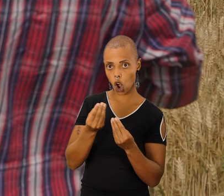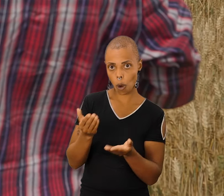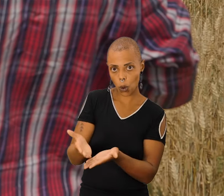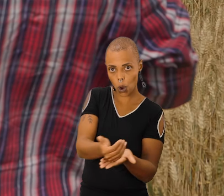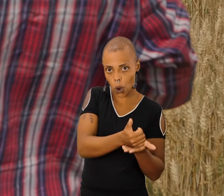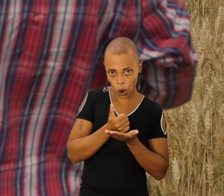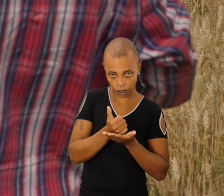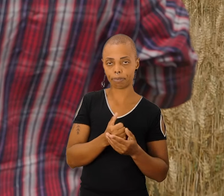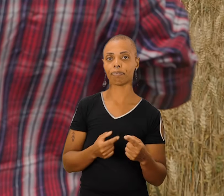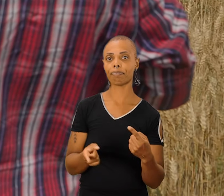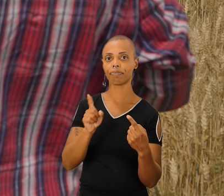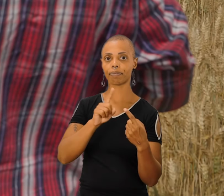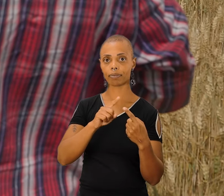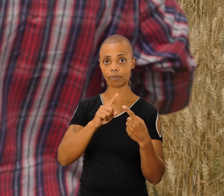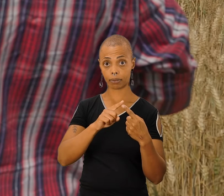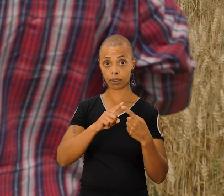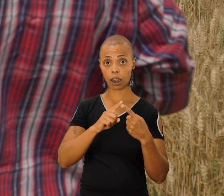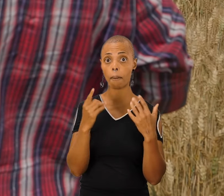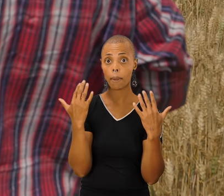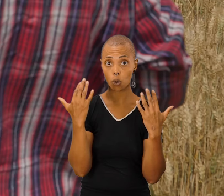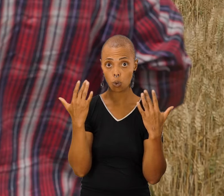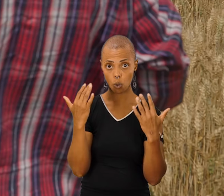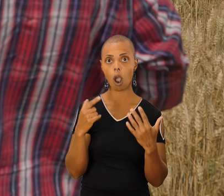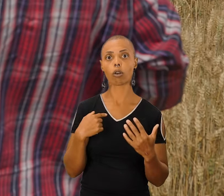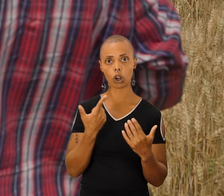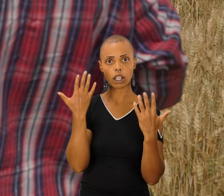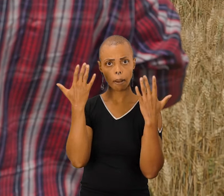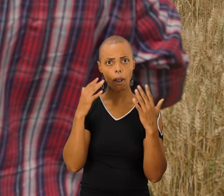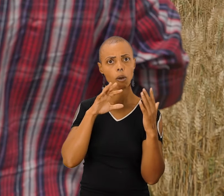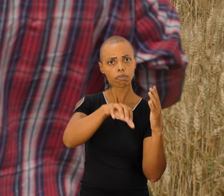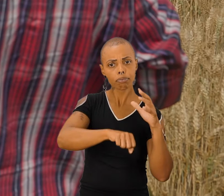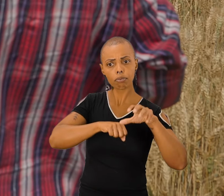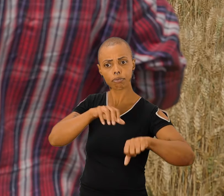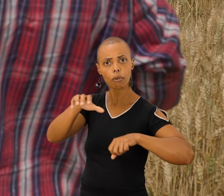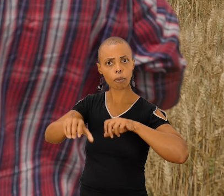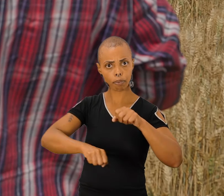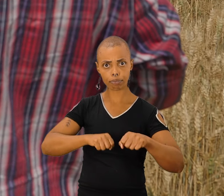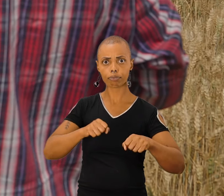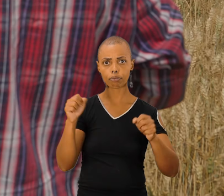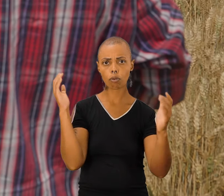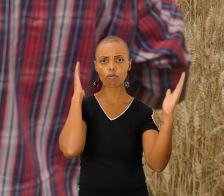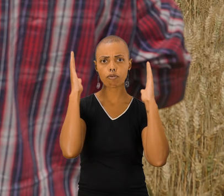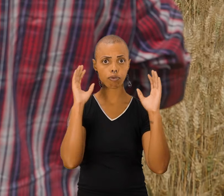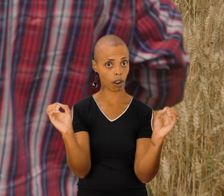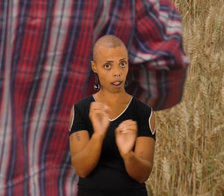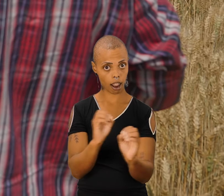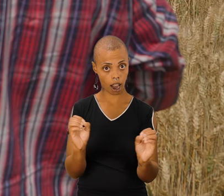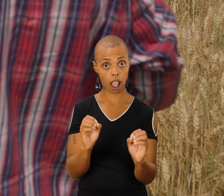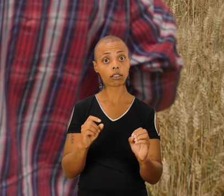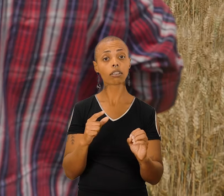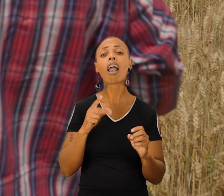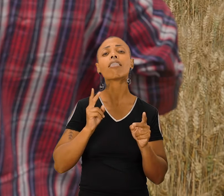Look, there are three types of harvesting that we can do: There is manual harvesting, where we harvest by hand, without the help of machines